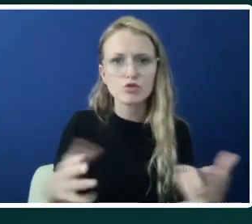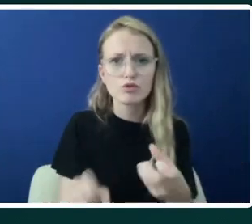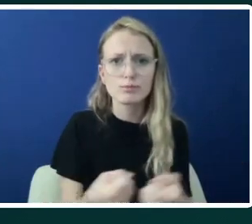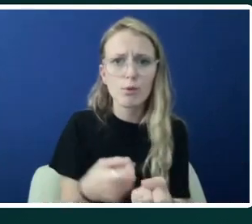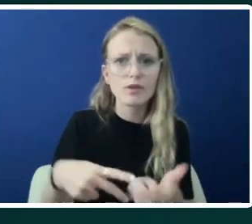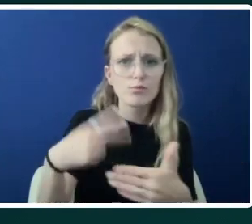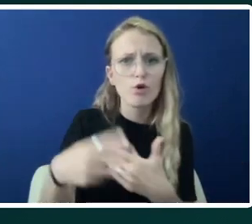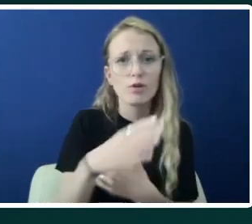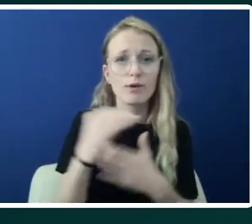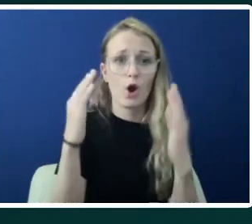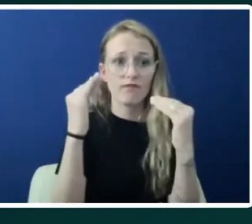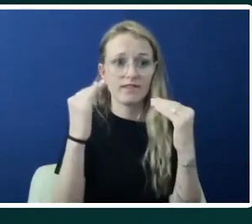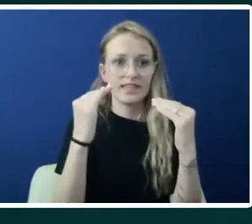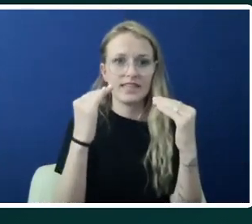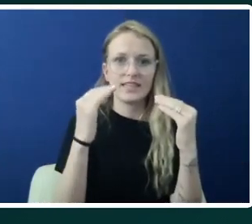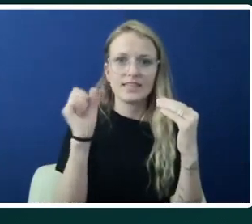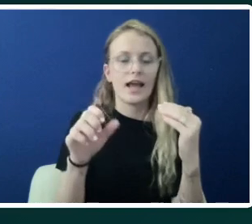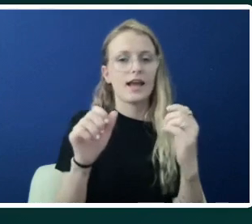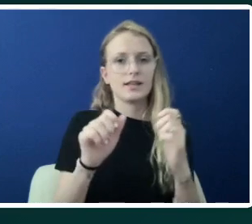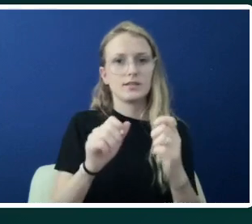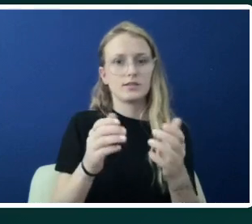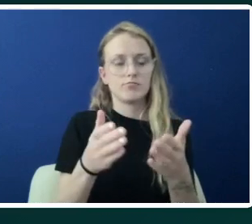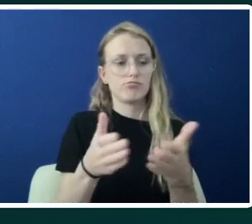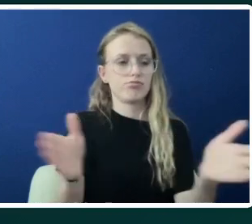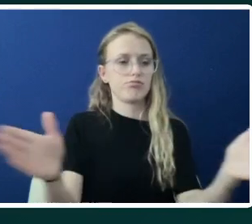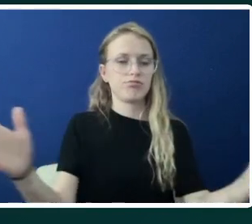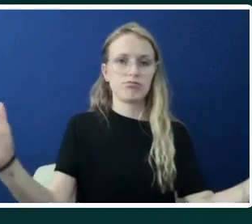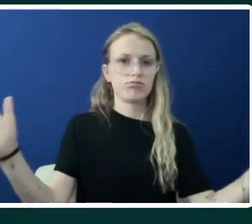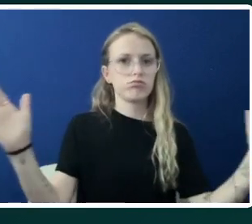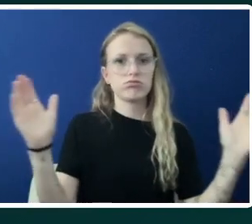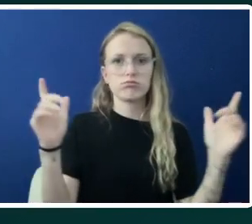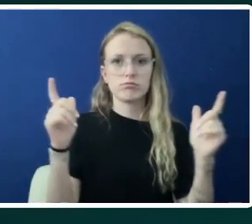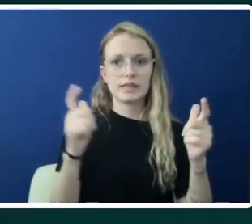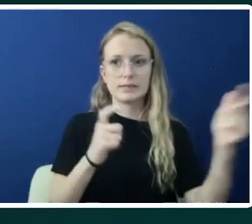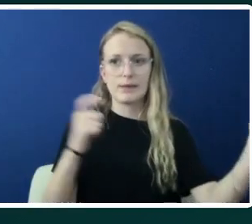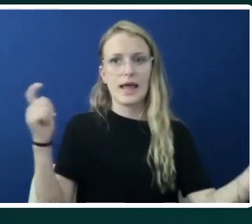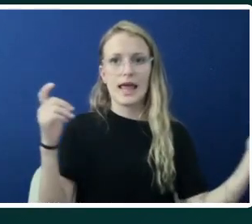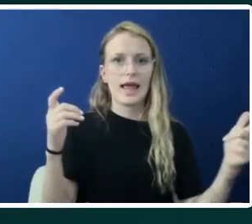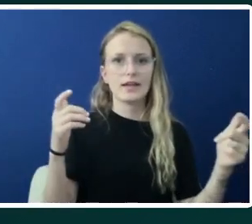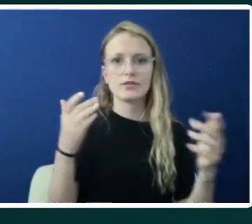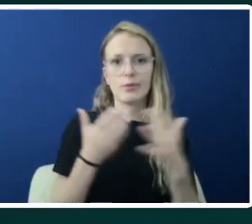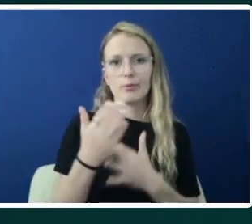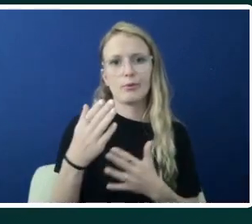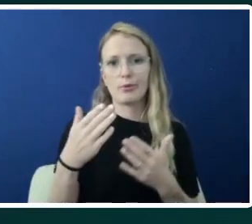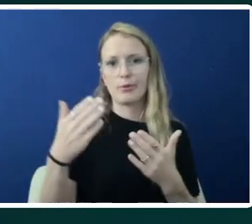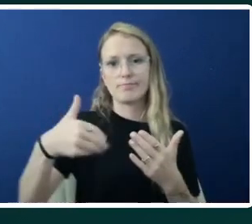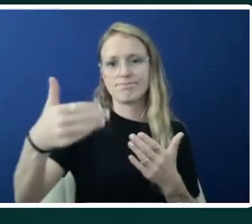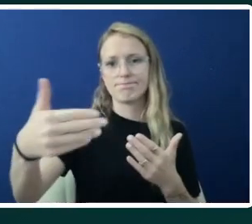scale it over many years in the future? All three resources that I've shared with you either have